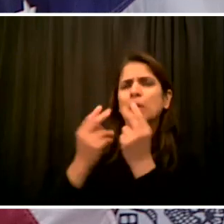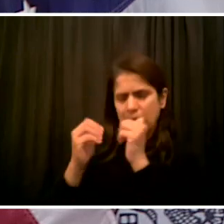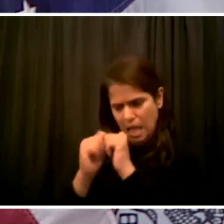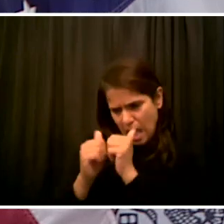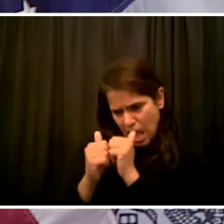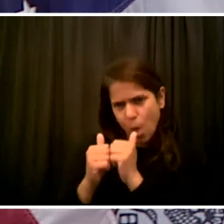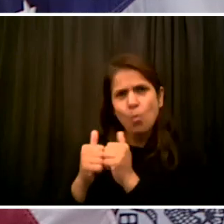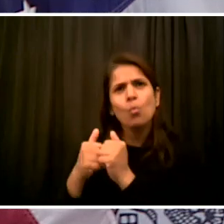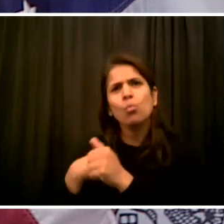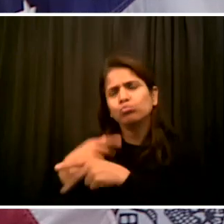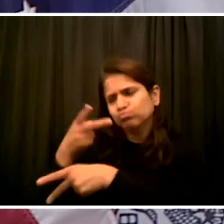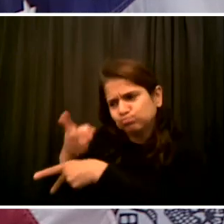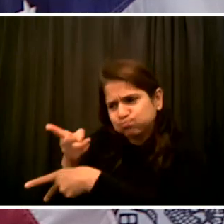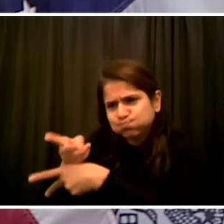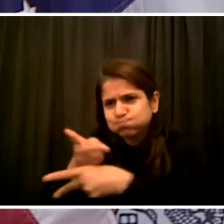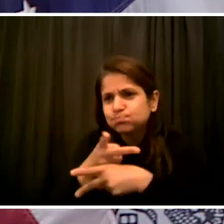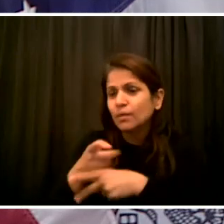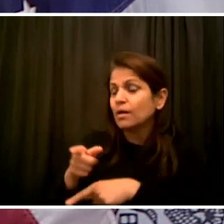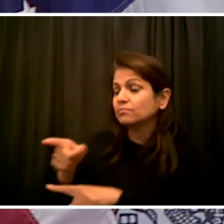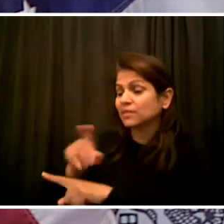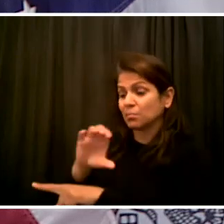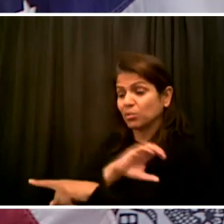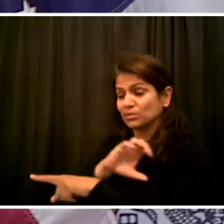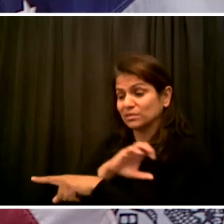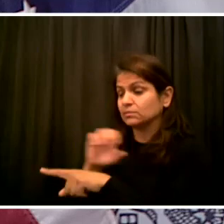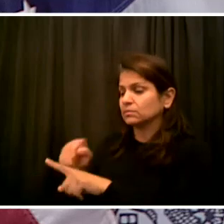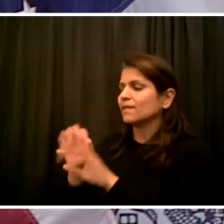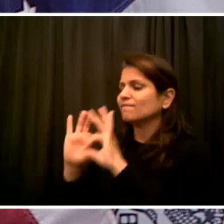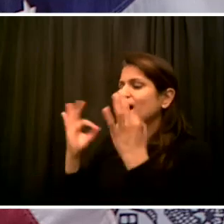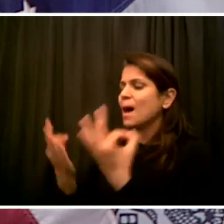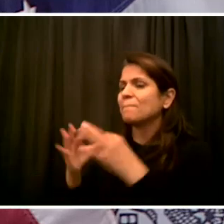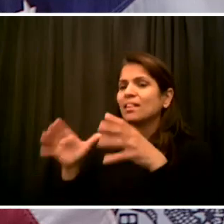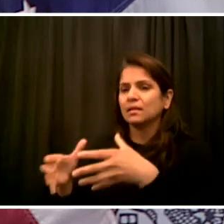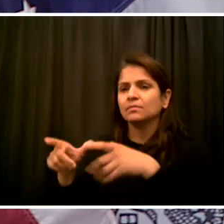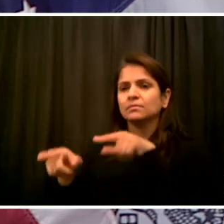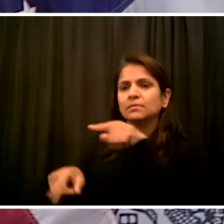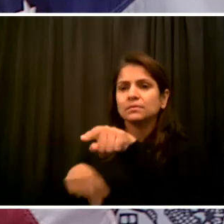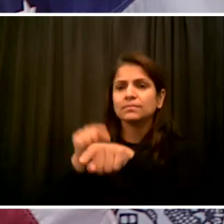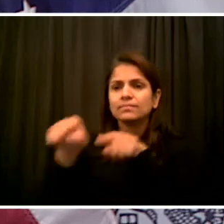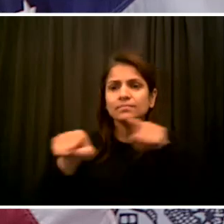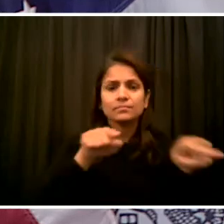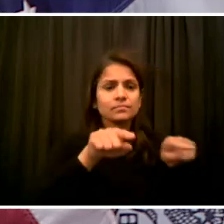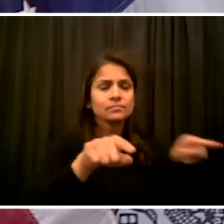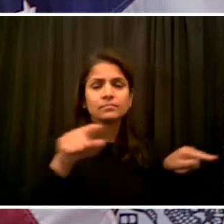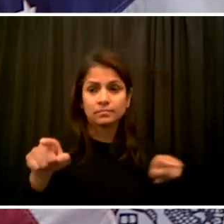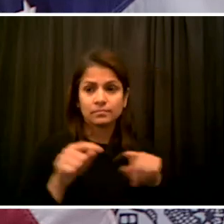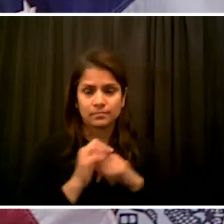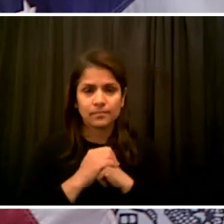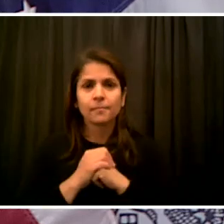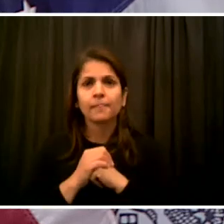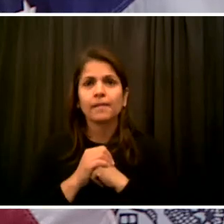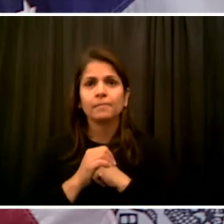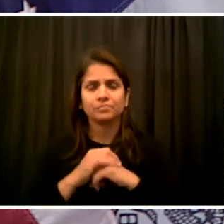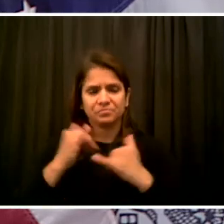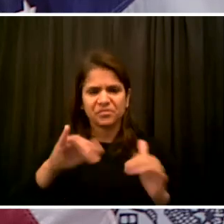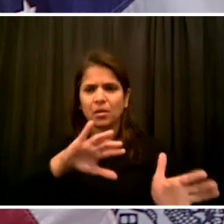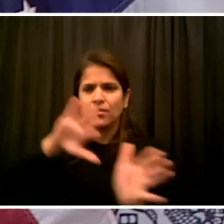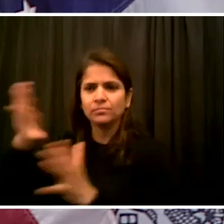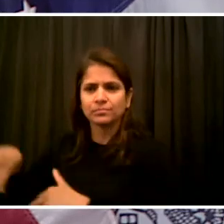AN EVOLVING SITUATION. BUNT OTHINGTO S IS REALLY MORE IMPORTANT THAN MAKING SURE THAT THE FAMILIES OF THOSE WHO SUFFERED DURING THIS CRISIS ARE